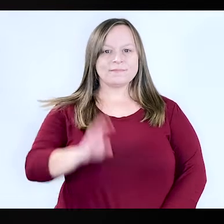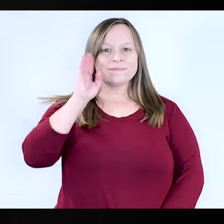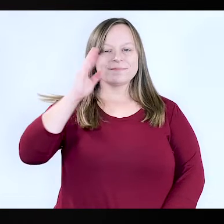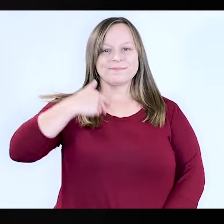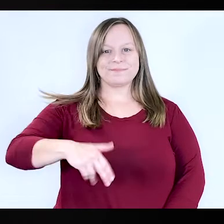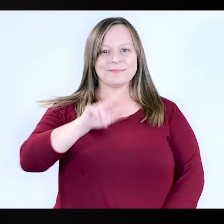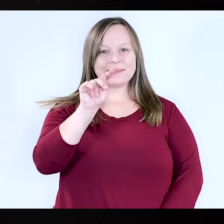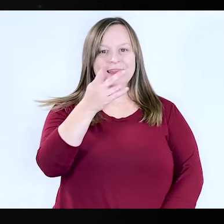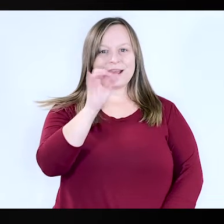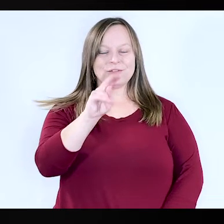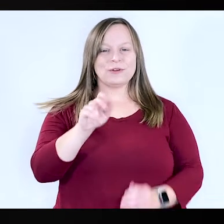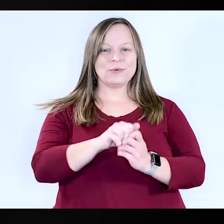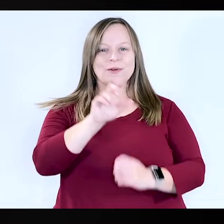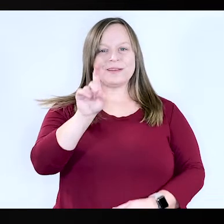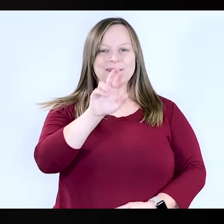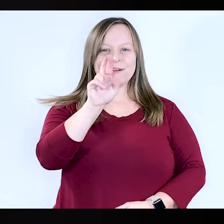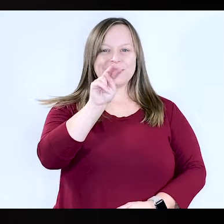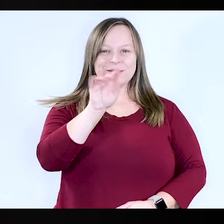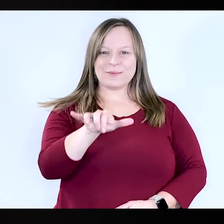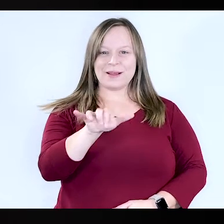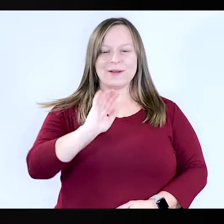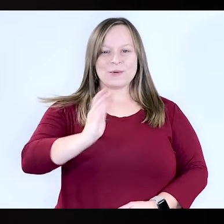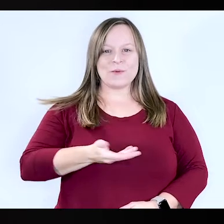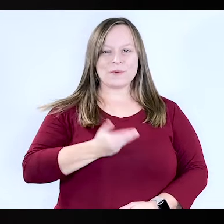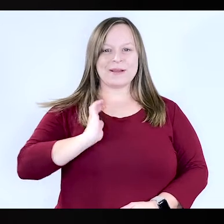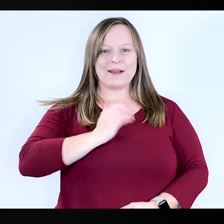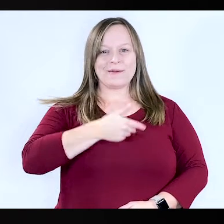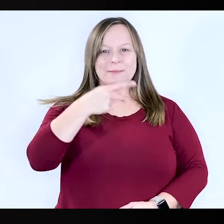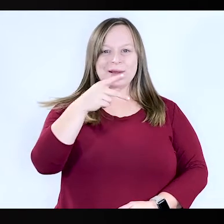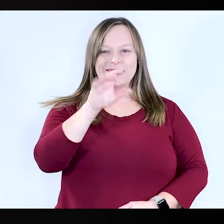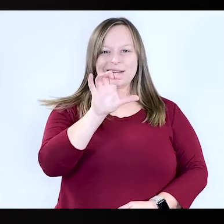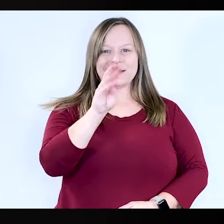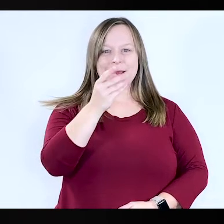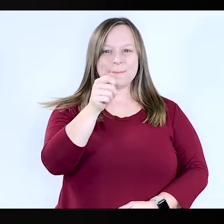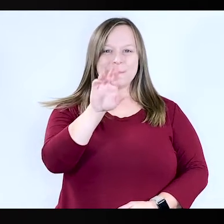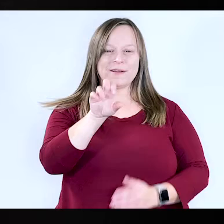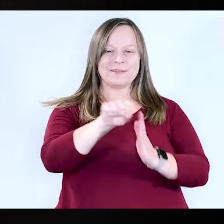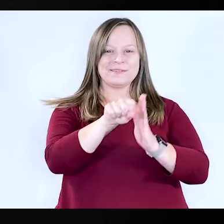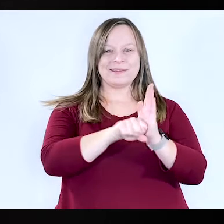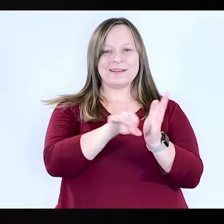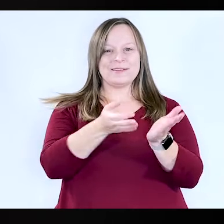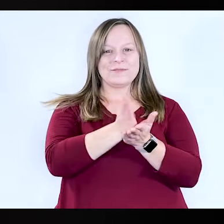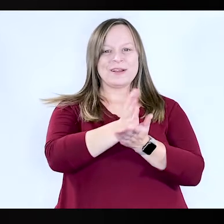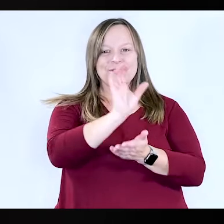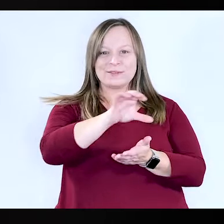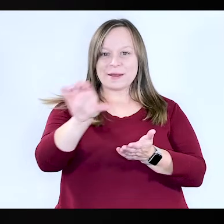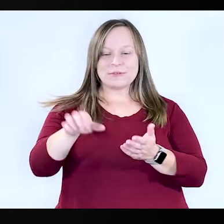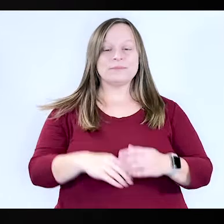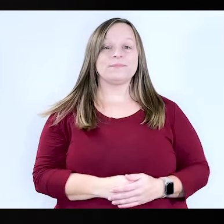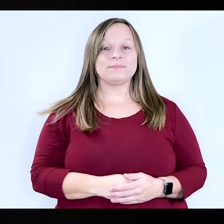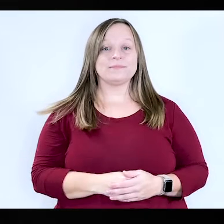This is Katrin with Disability Rights New York. Welcome to our podcast Empire State of Rights: Closed Captioned.